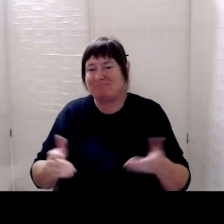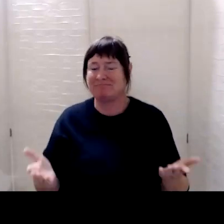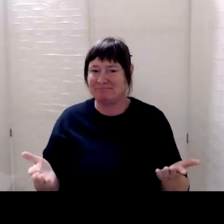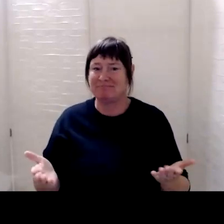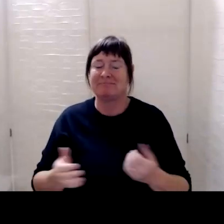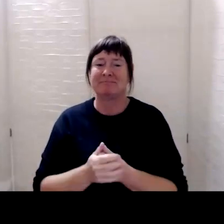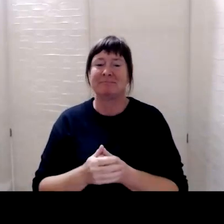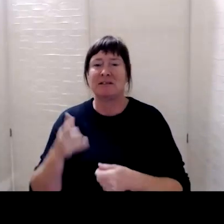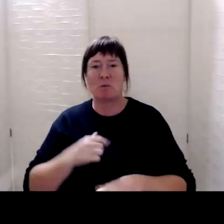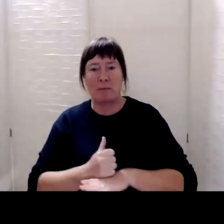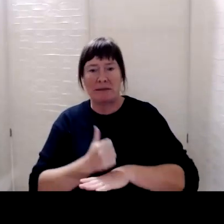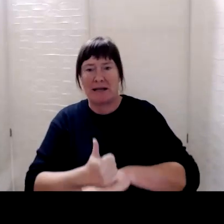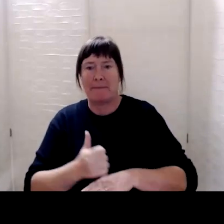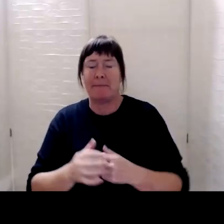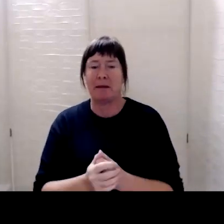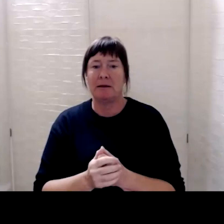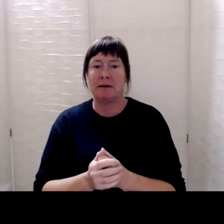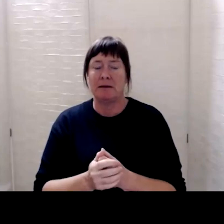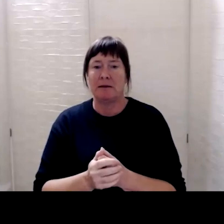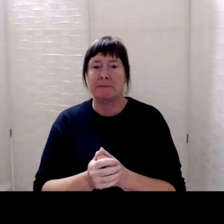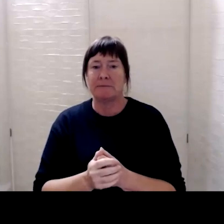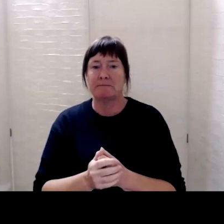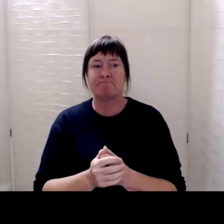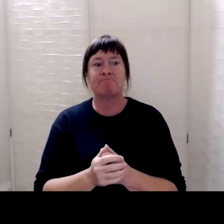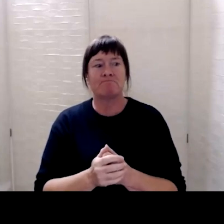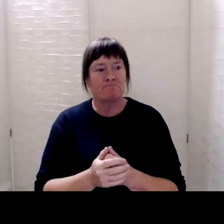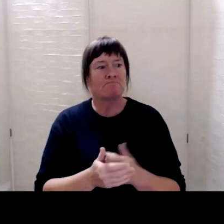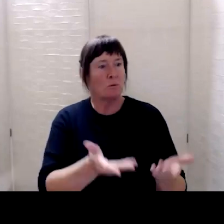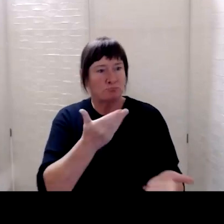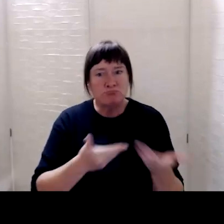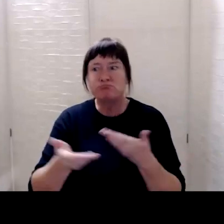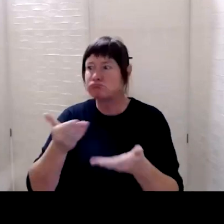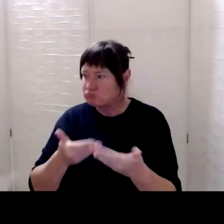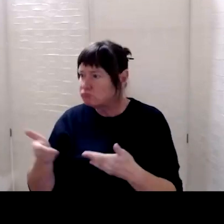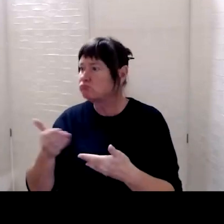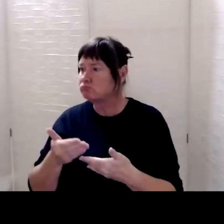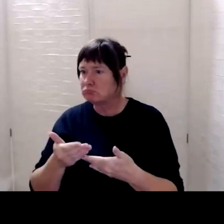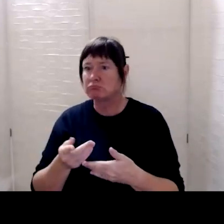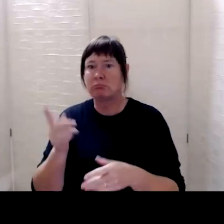We heard loud and clear that this was a great benefit.